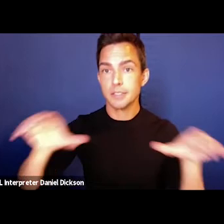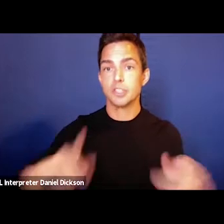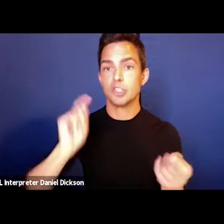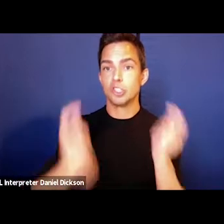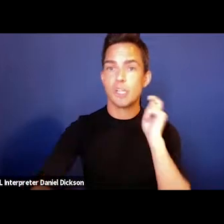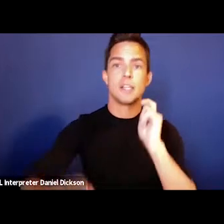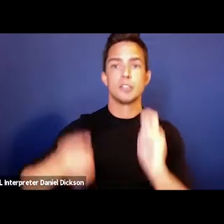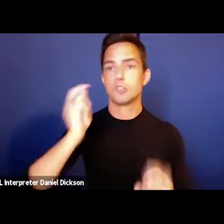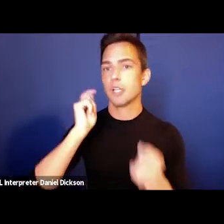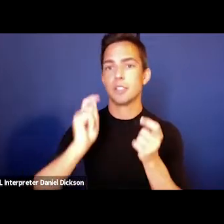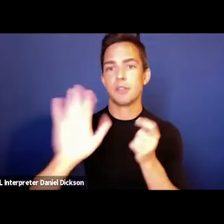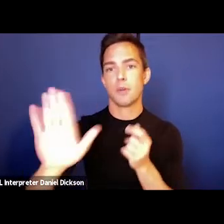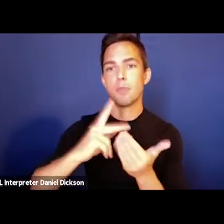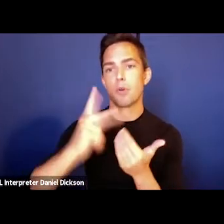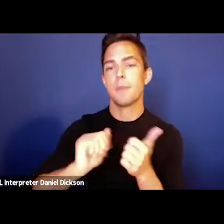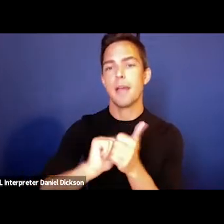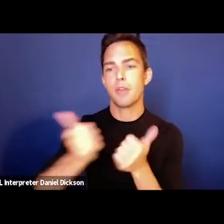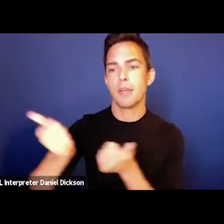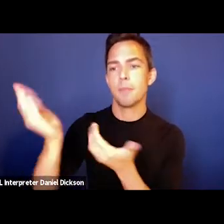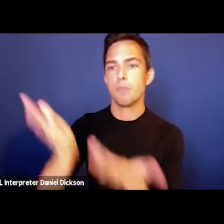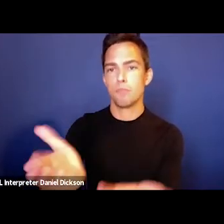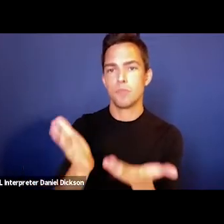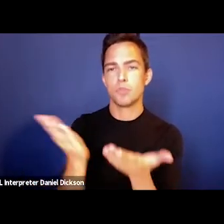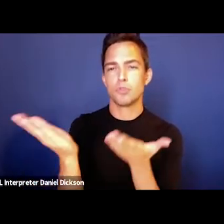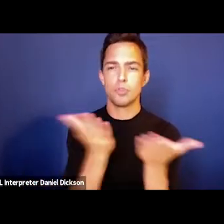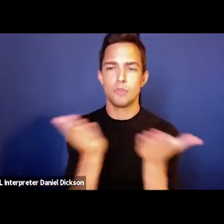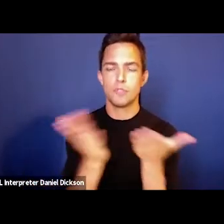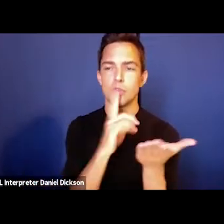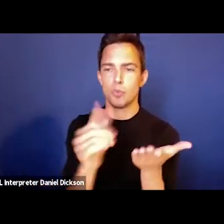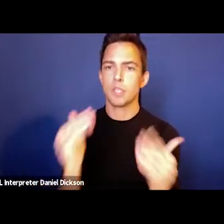their programming and how they deliver services that have really helped people with disabilities